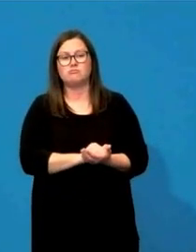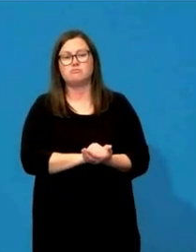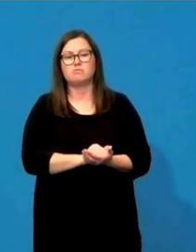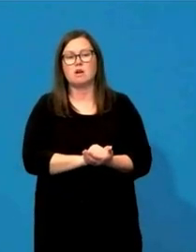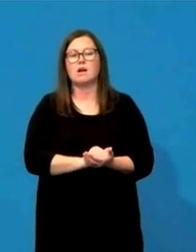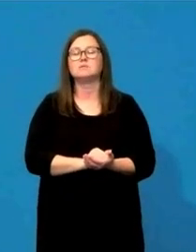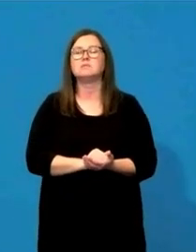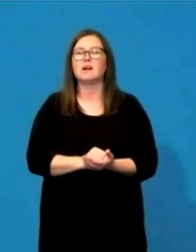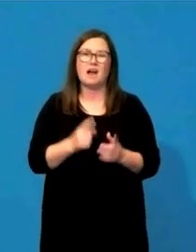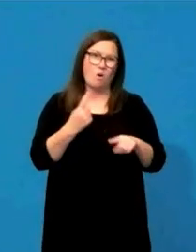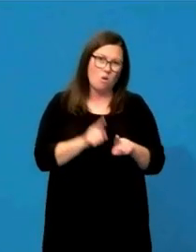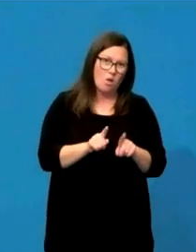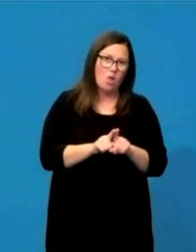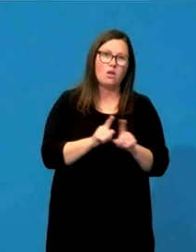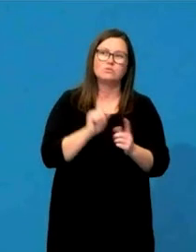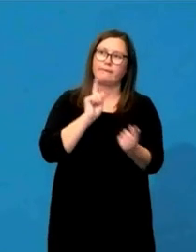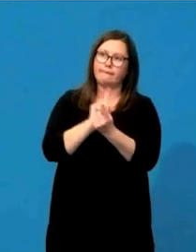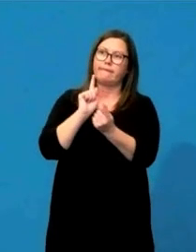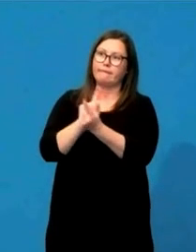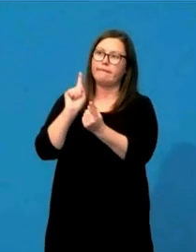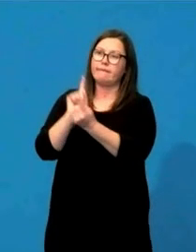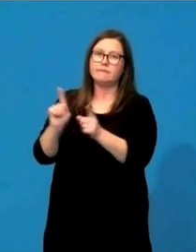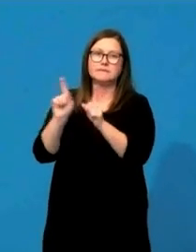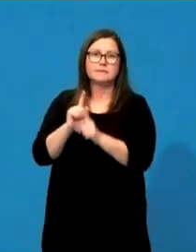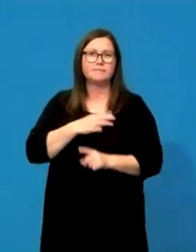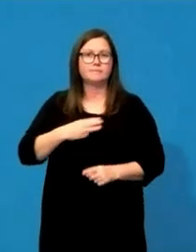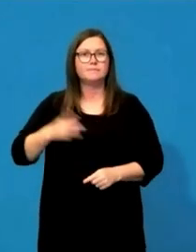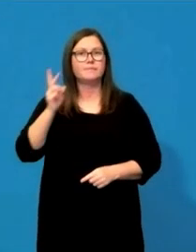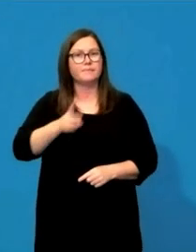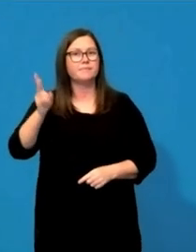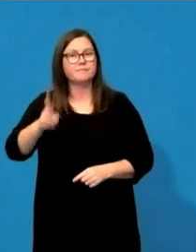Okay. Well, thank you both very much, both for the work that you do - again I echo what